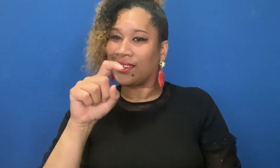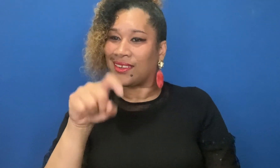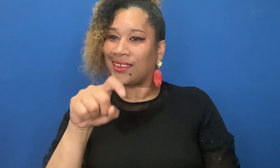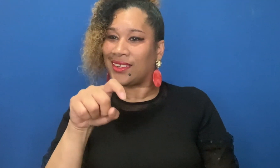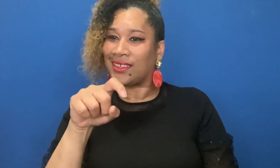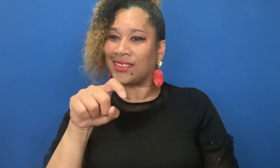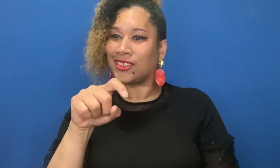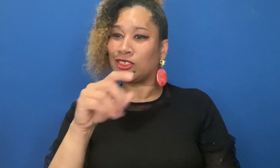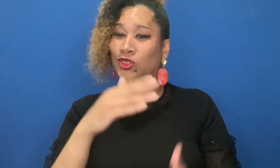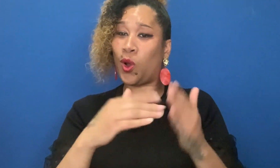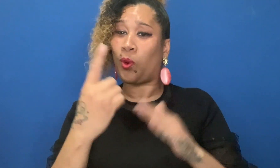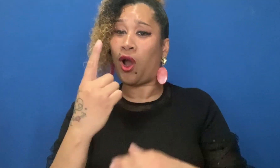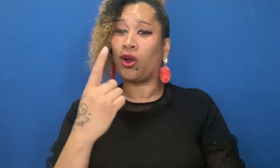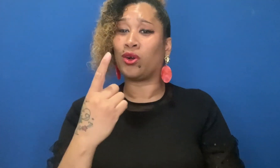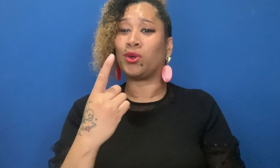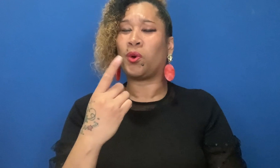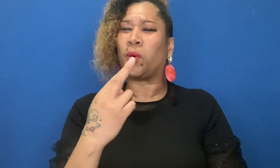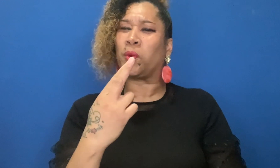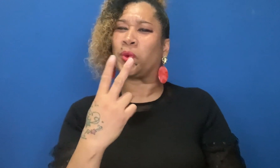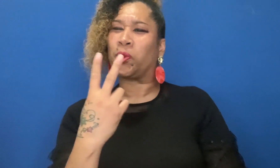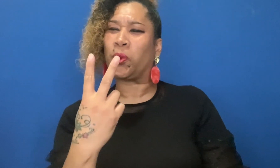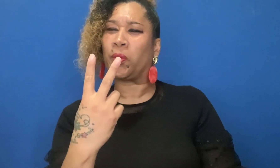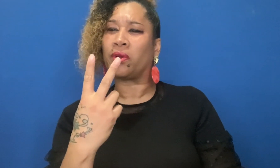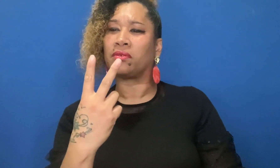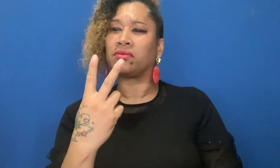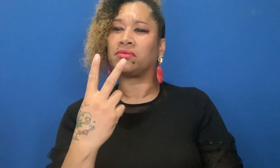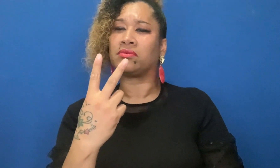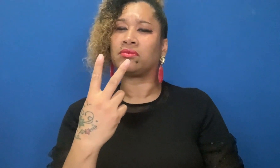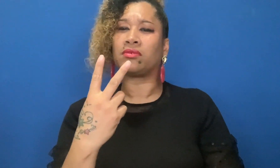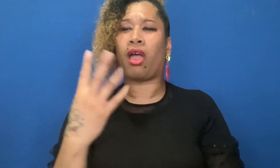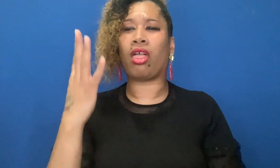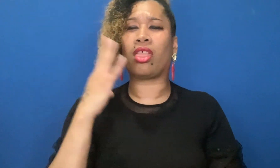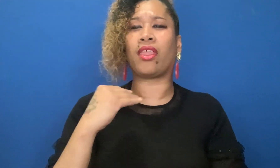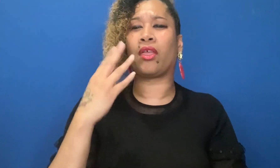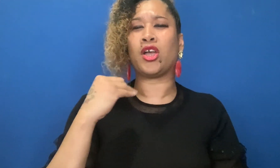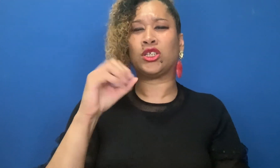I need someone, or two, who are experienced